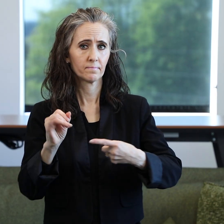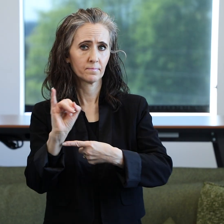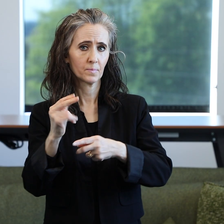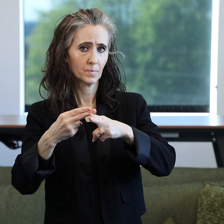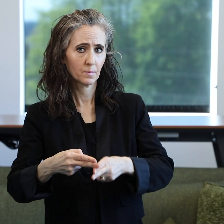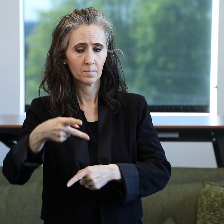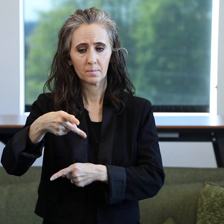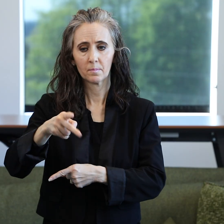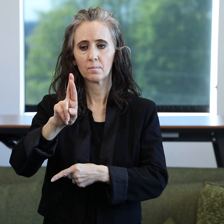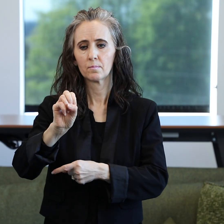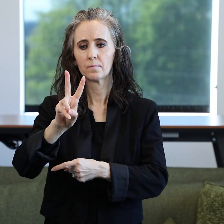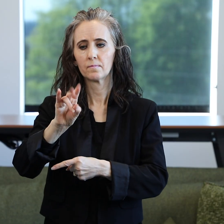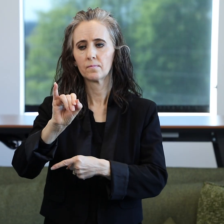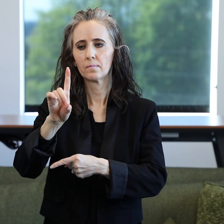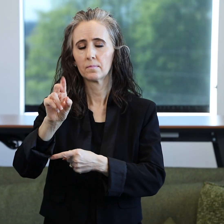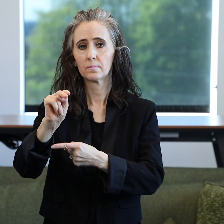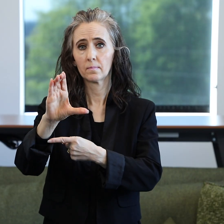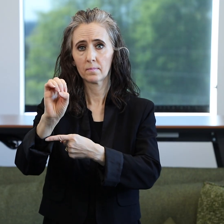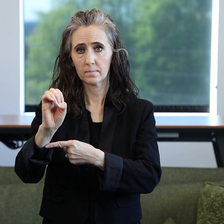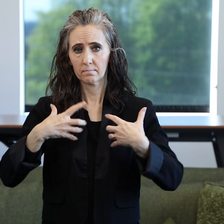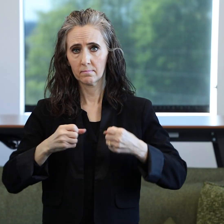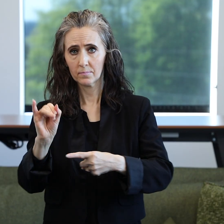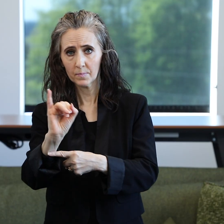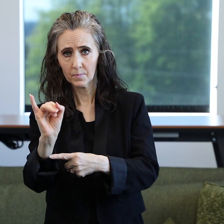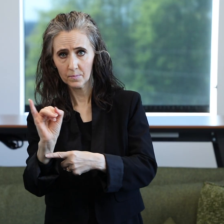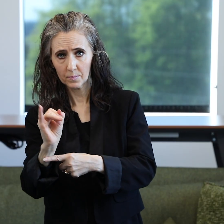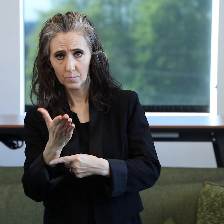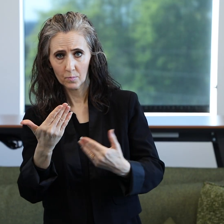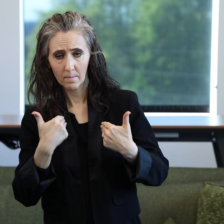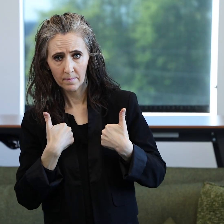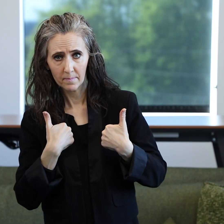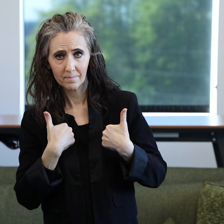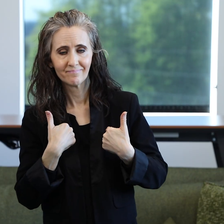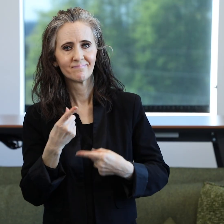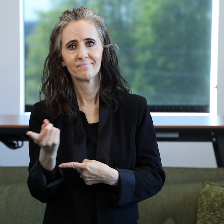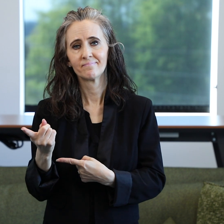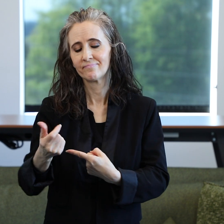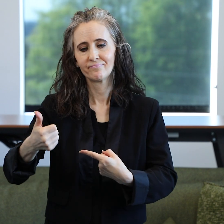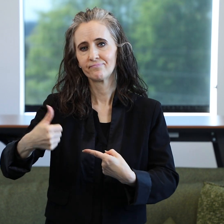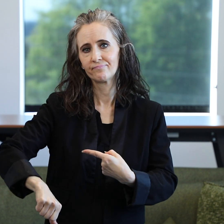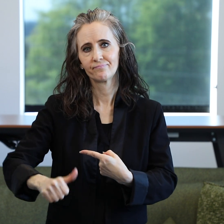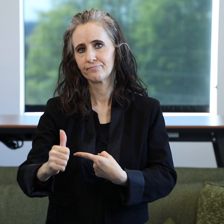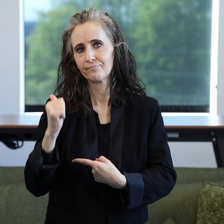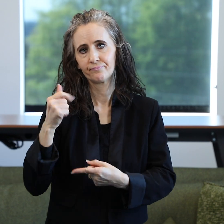Providence Health Insurance does not cover abortion services. If you are a Providence Health client,